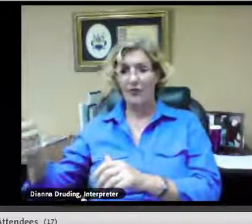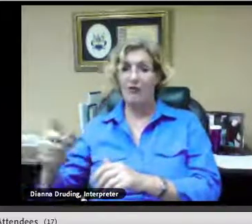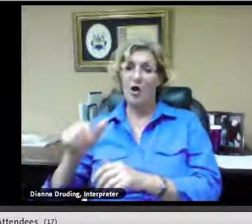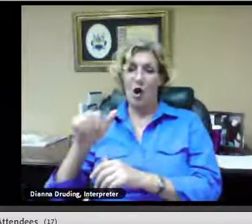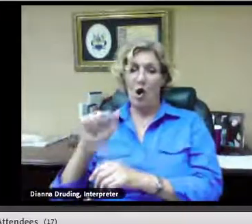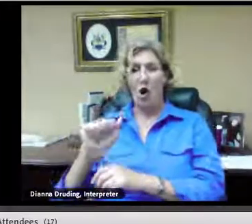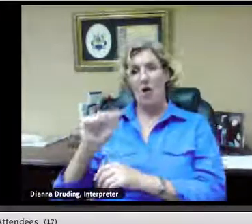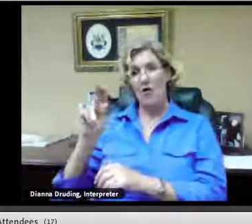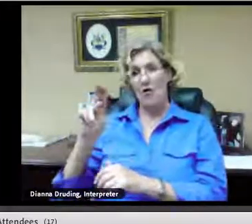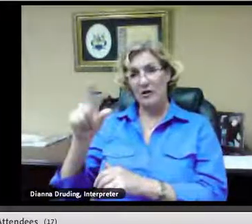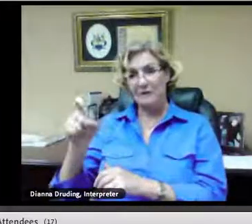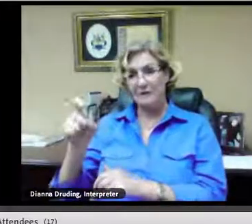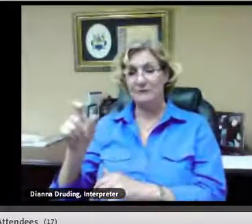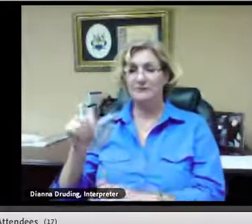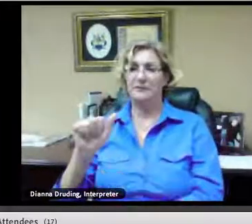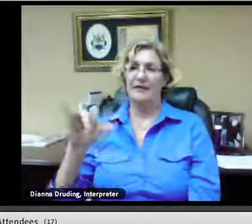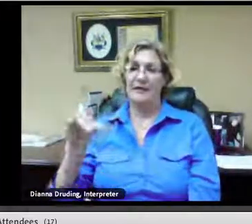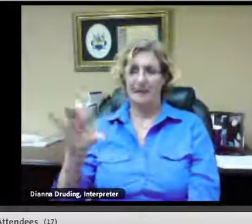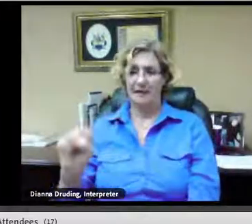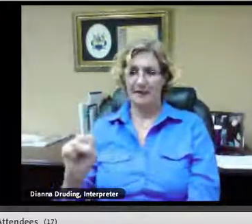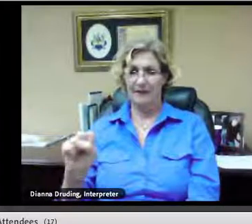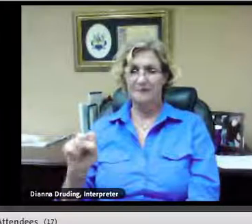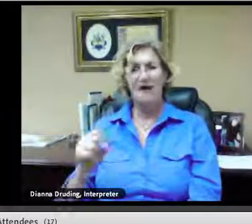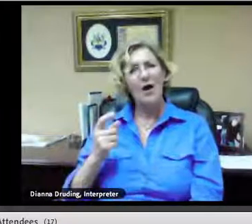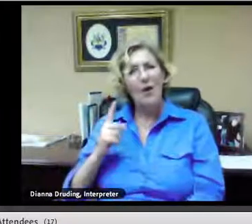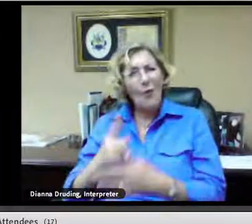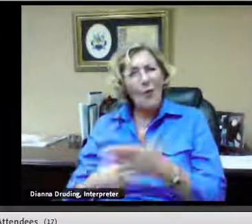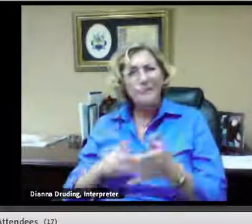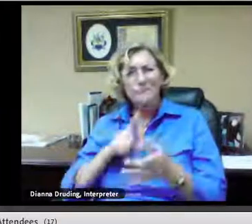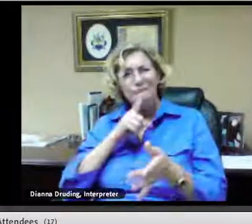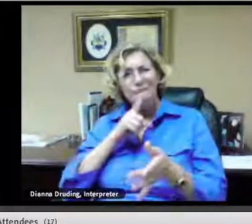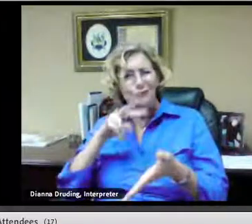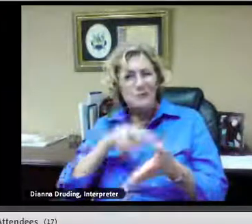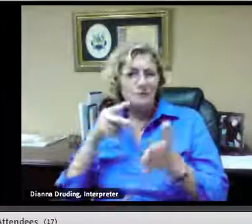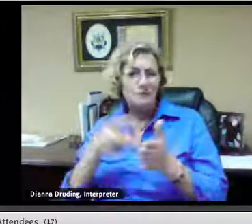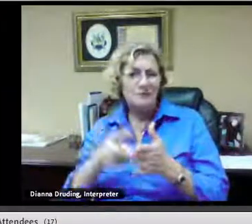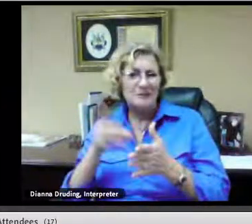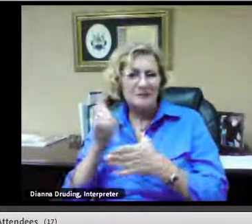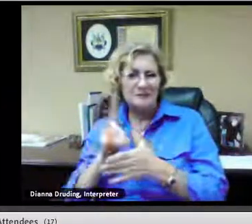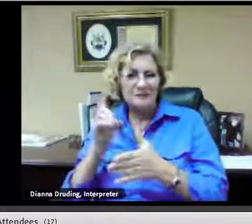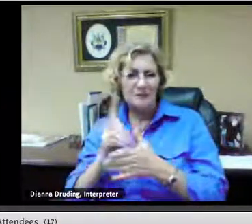how do you have to provide for accessibility. Okay? And just a little bit further nuances,